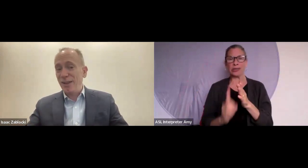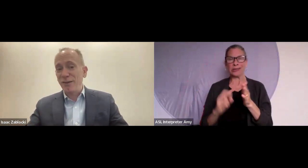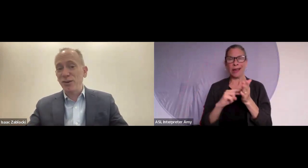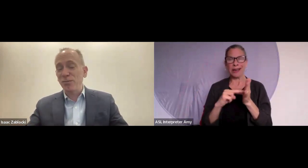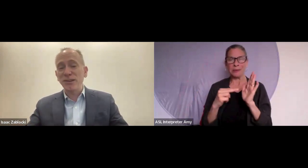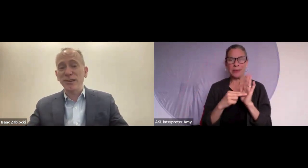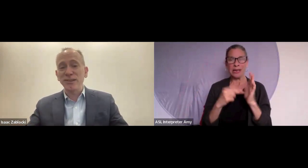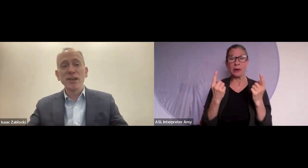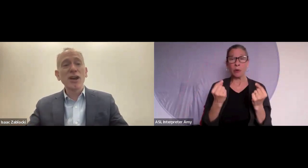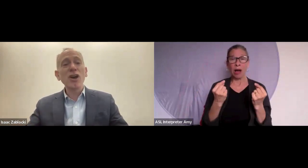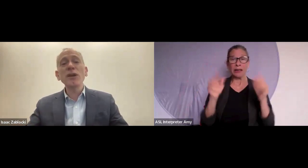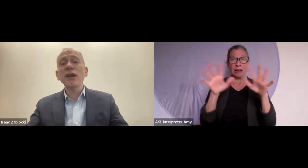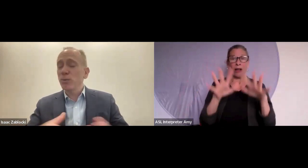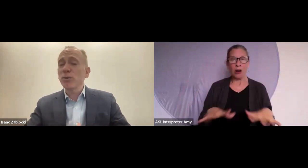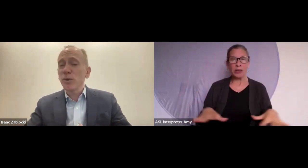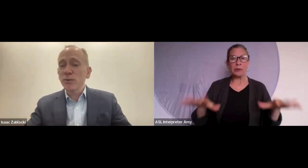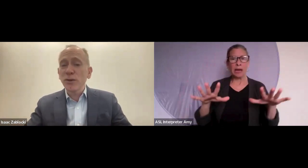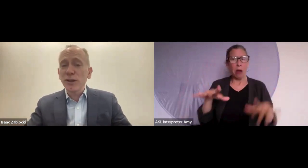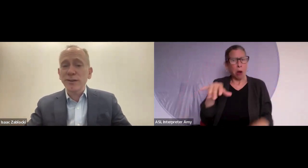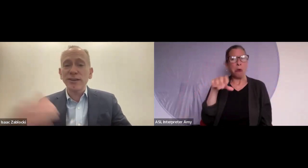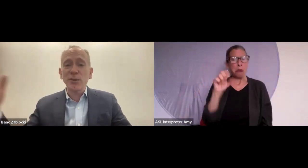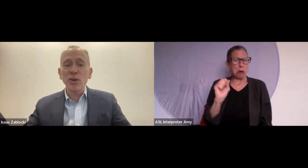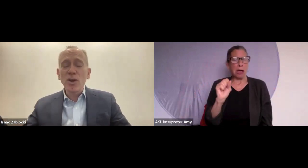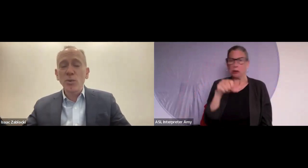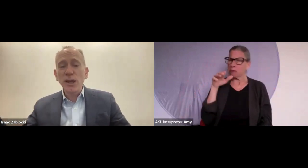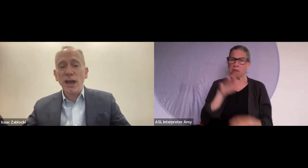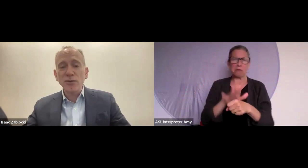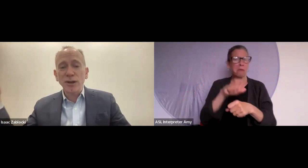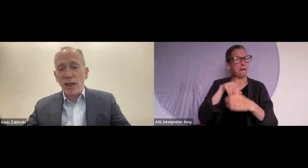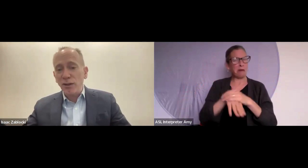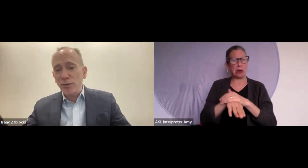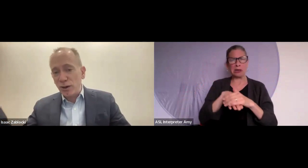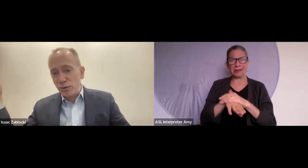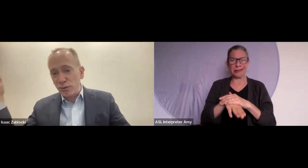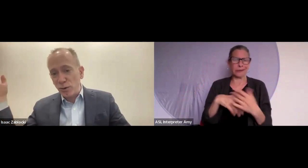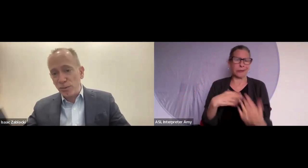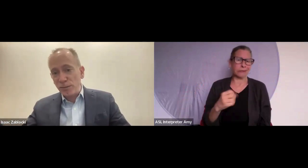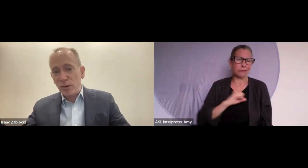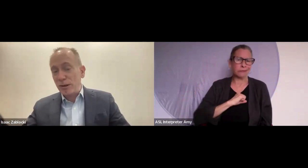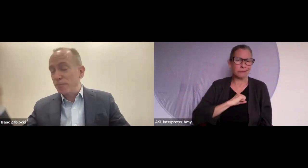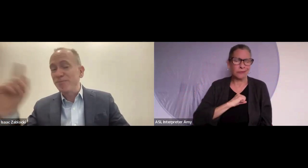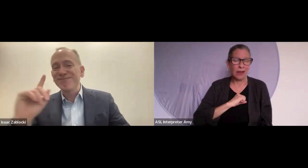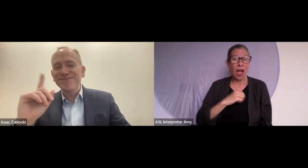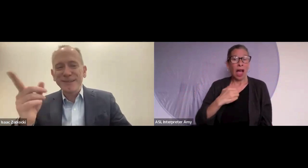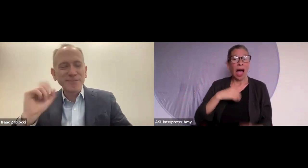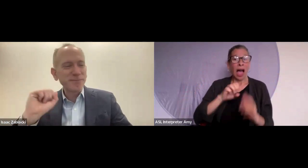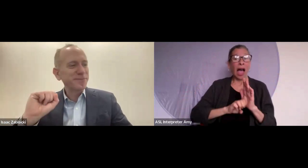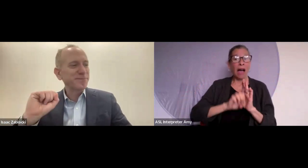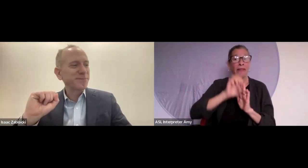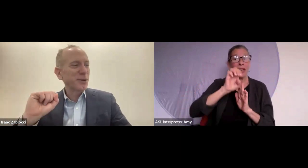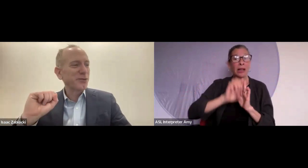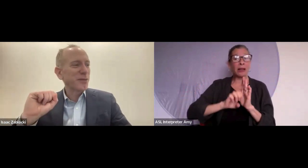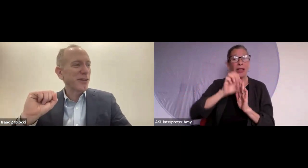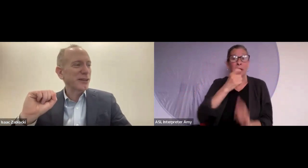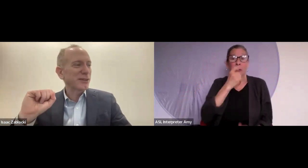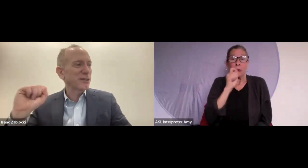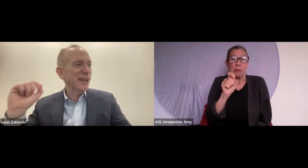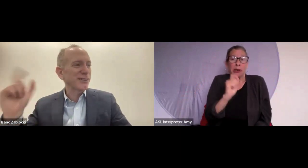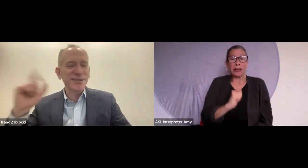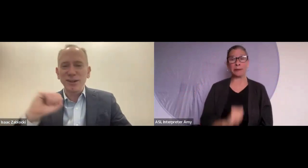a lot of our spaces. Oh yes, we're fully accessible. We have an elevator for people. One of them I like to point out is the